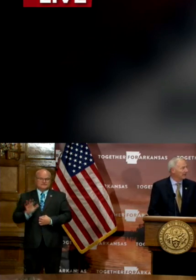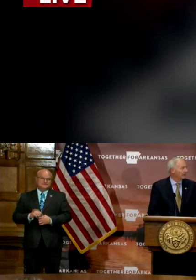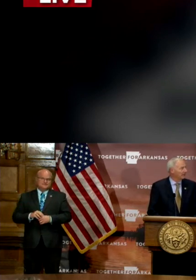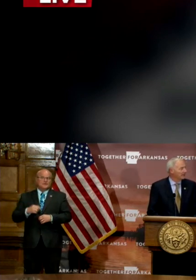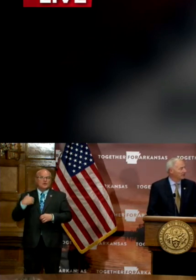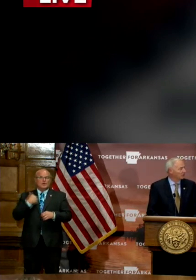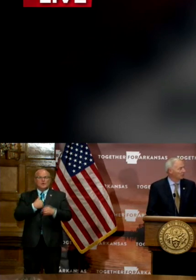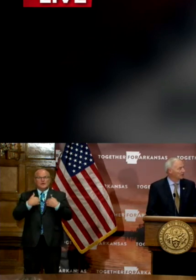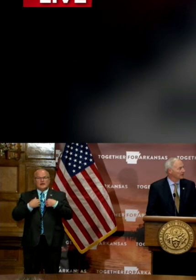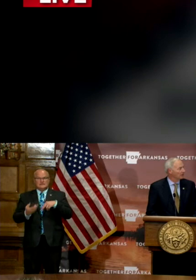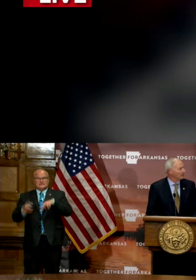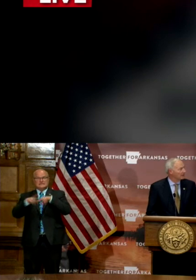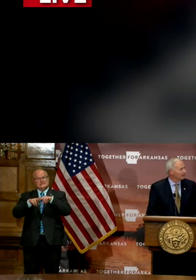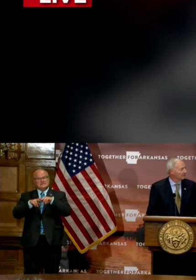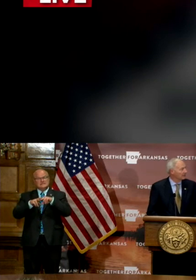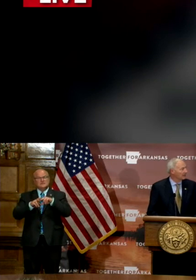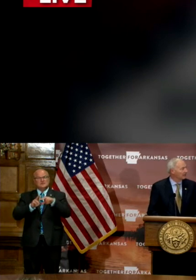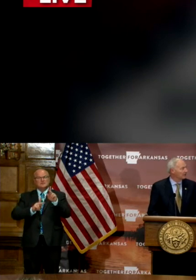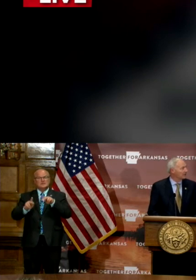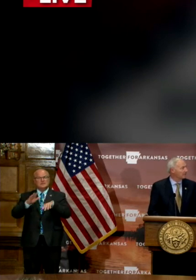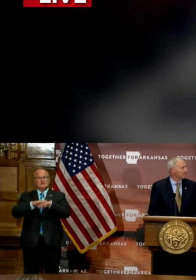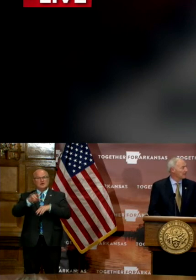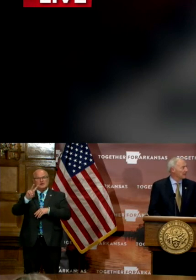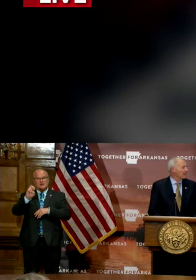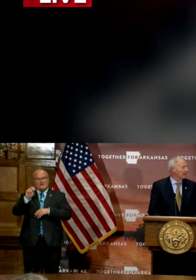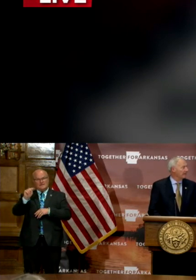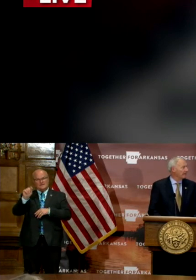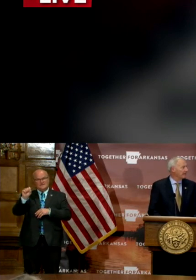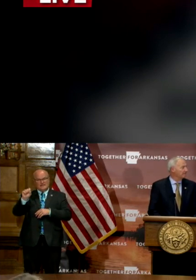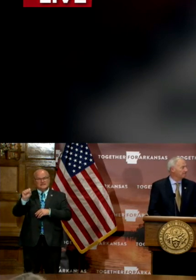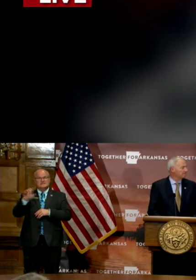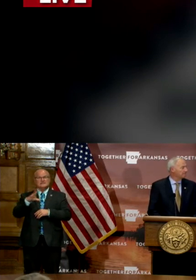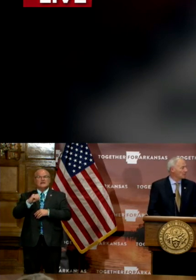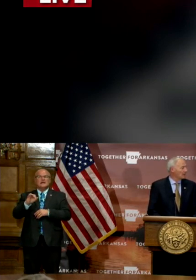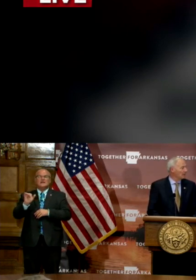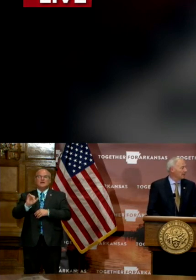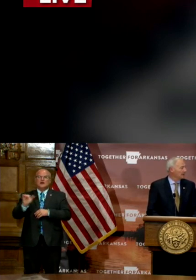HOSPITALIZATIONS, IT BRINGS US TO 935.